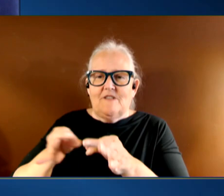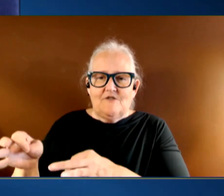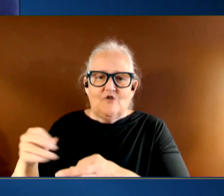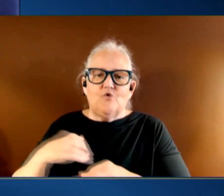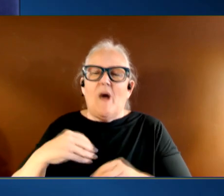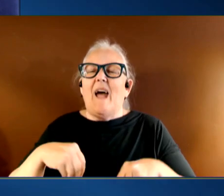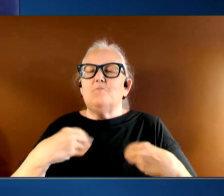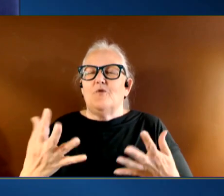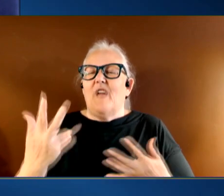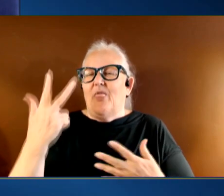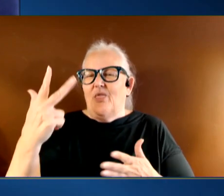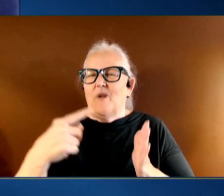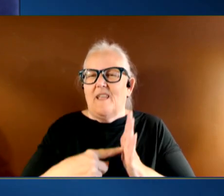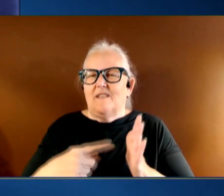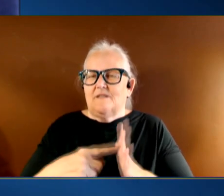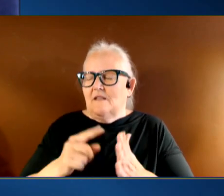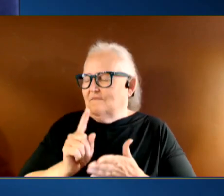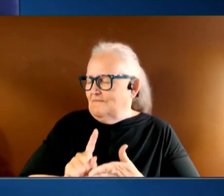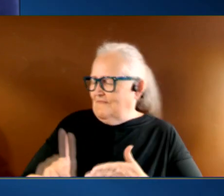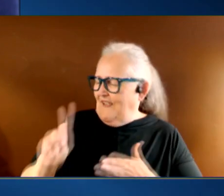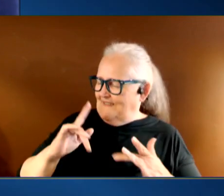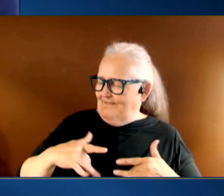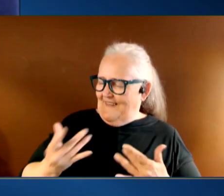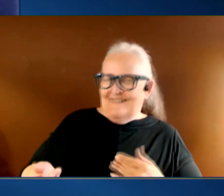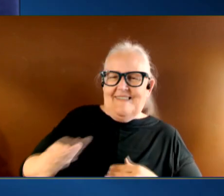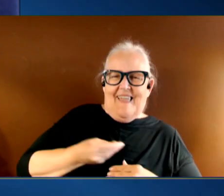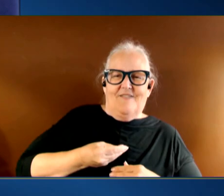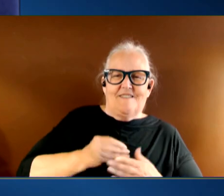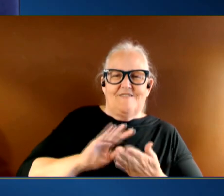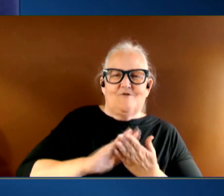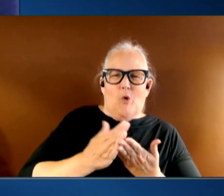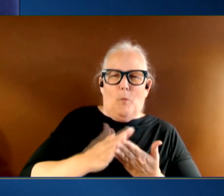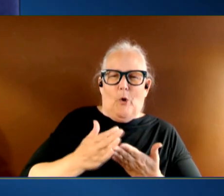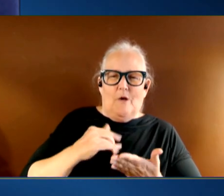the Cayenne Wellness event, because I don't want to forget about it. But what we've heard other